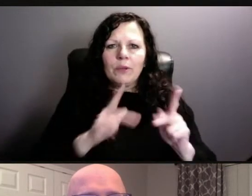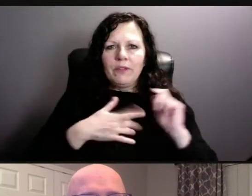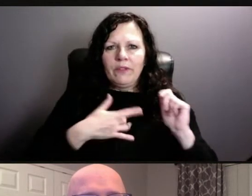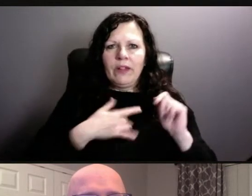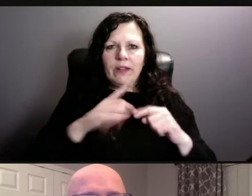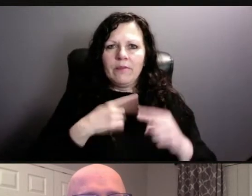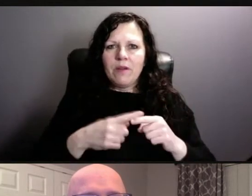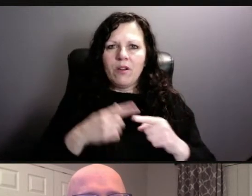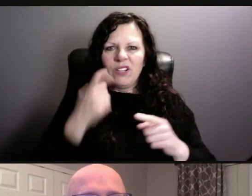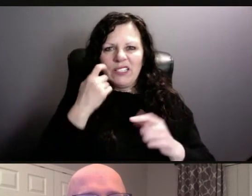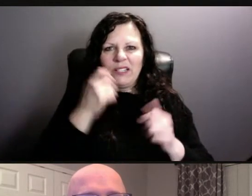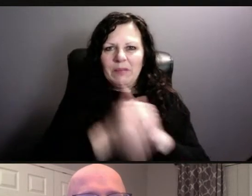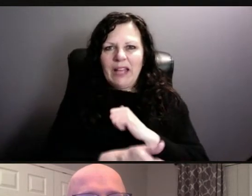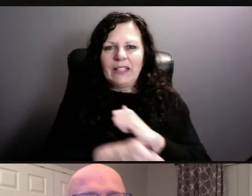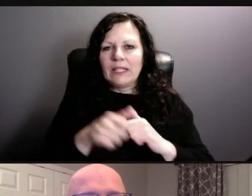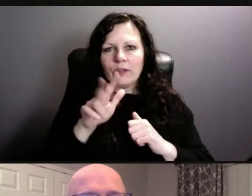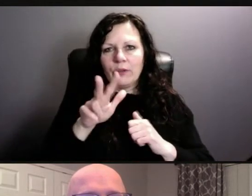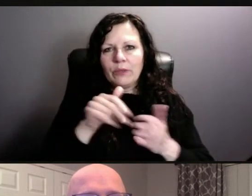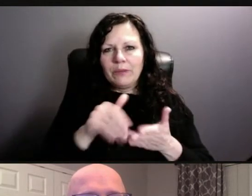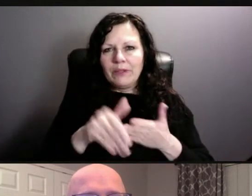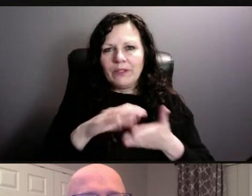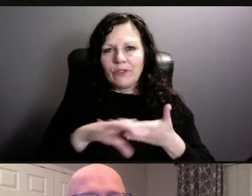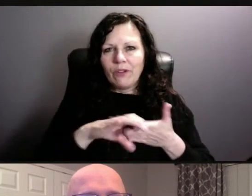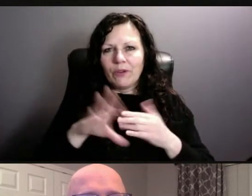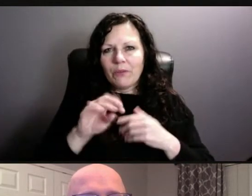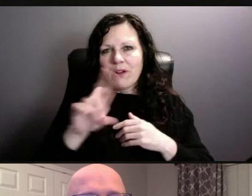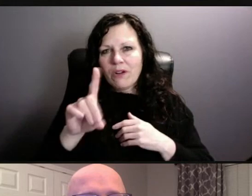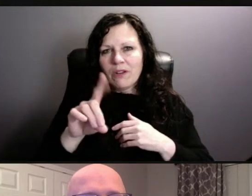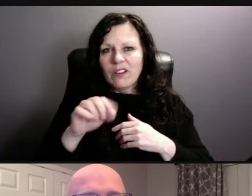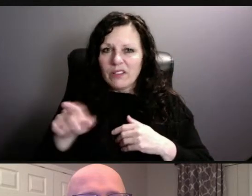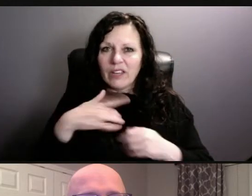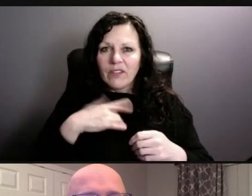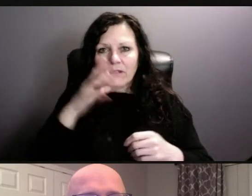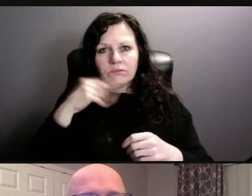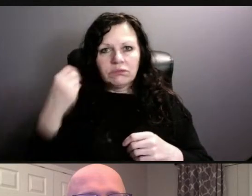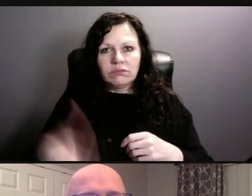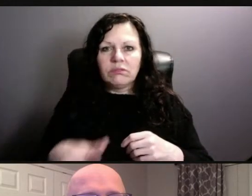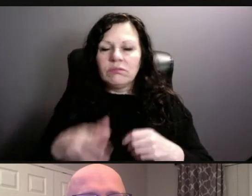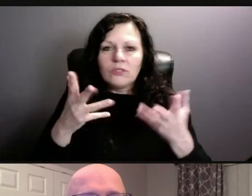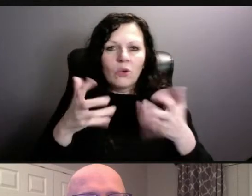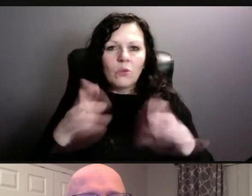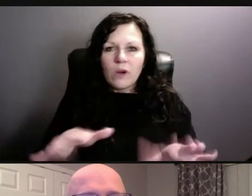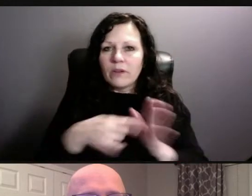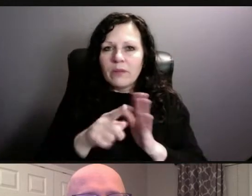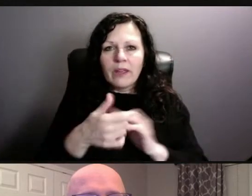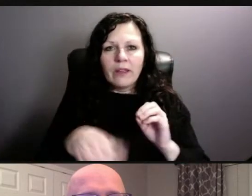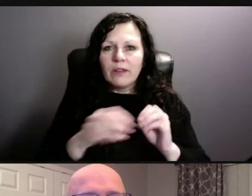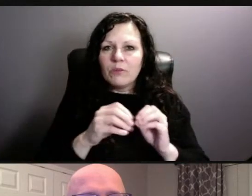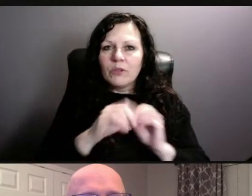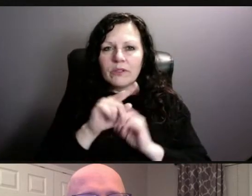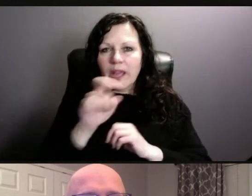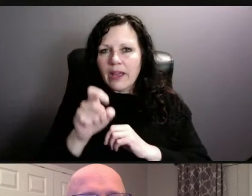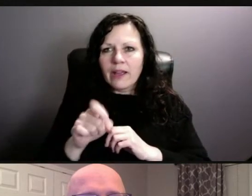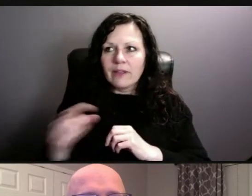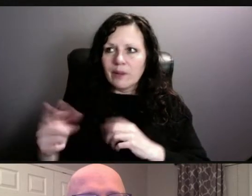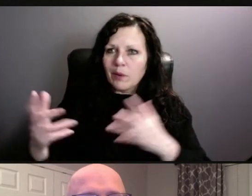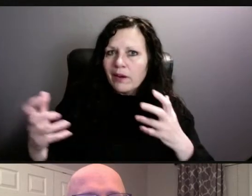I MEAN I'M INTERESTED TO KNOW HOW VOTERS ARE FEELING GIVEN THAT WE JUST PASSED A 3 MILLION